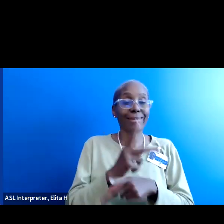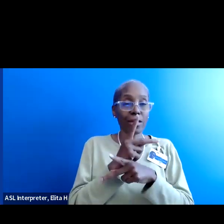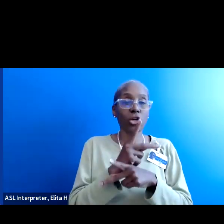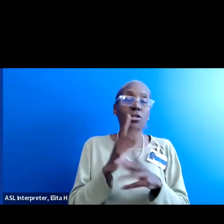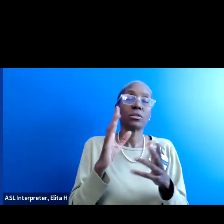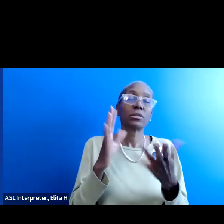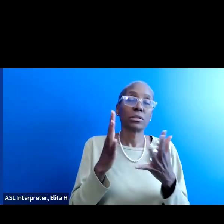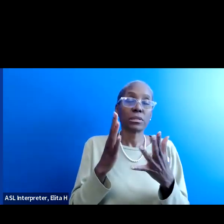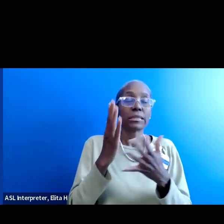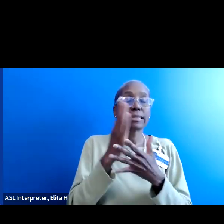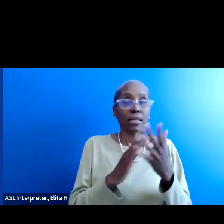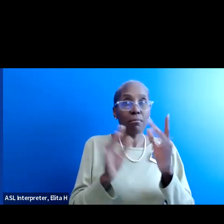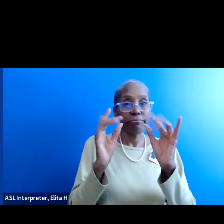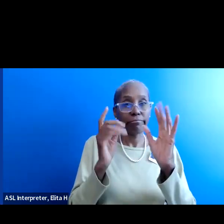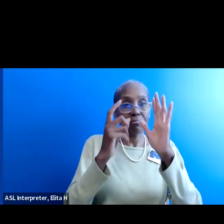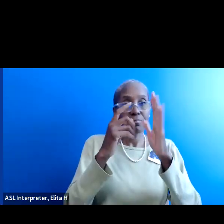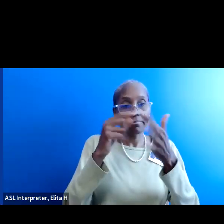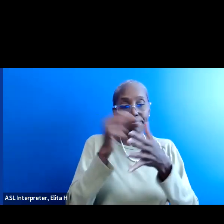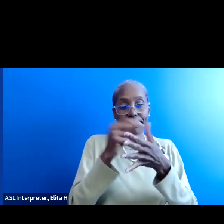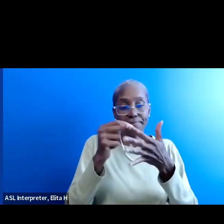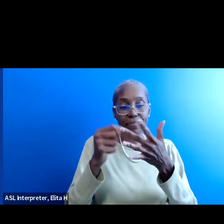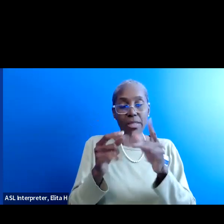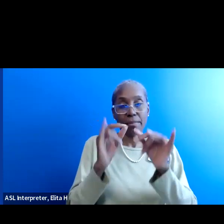that need to be addressed and could be warning signs of other issues.